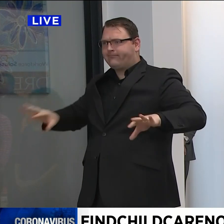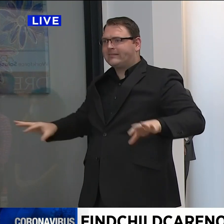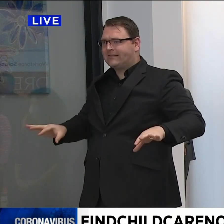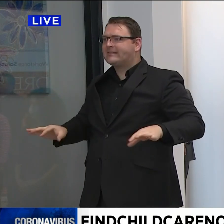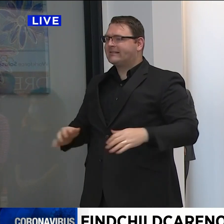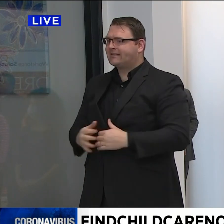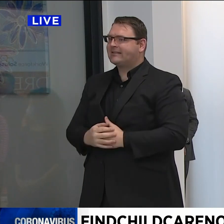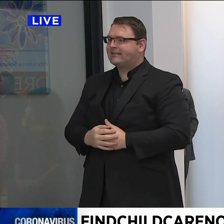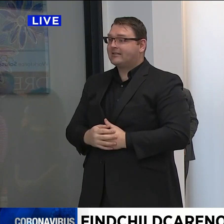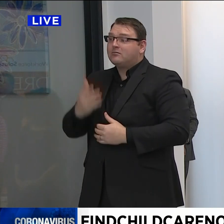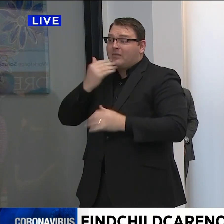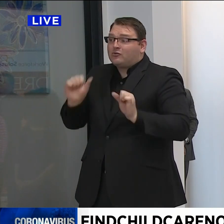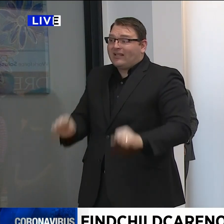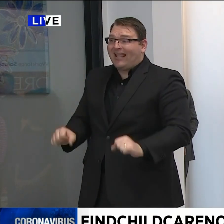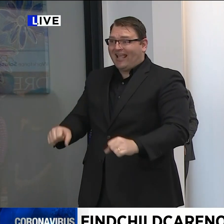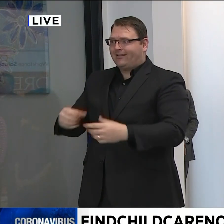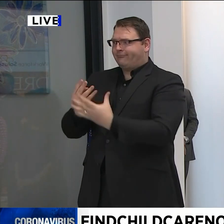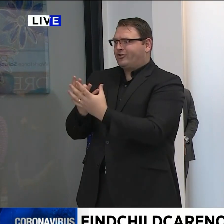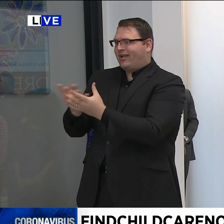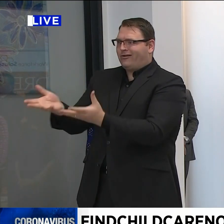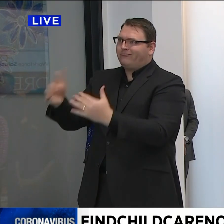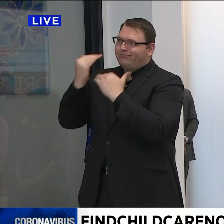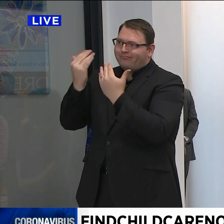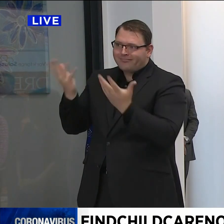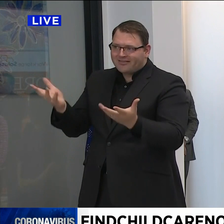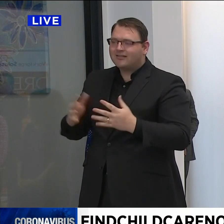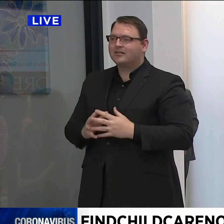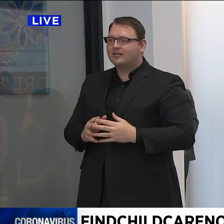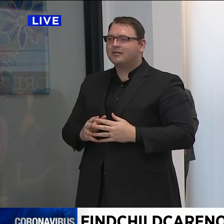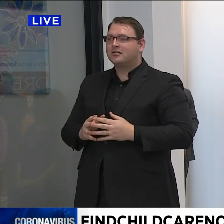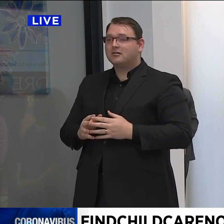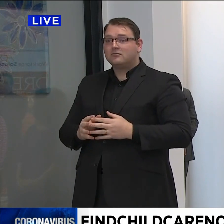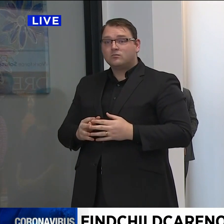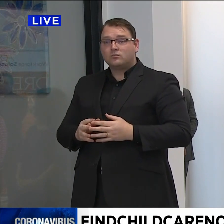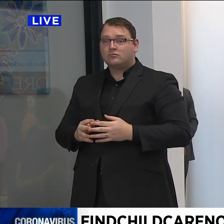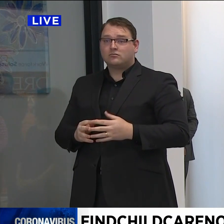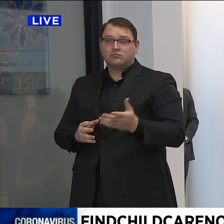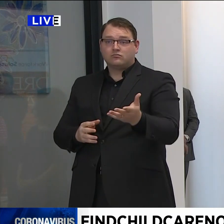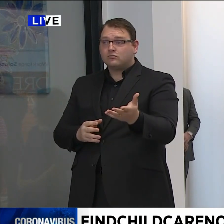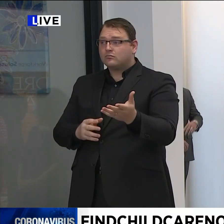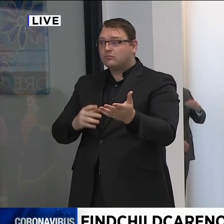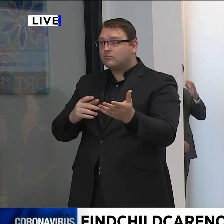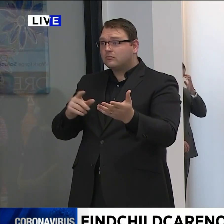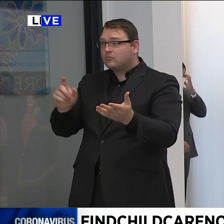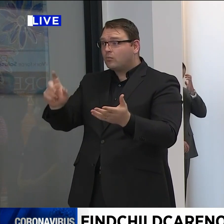inmates are being quarantined as as as best we can do that as as as best we can do that within a crowded jail